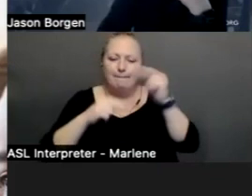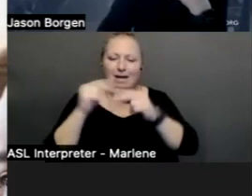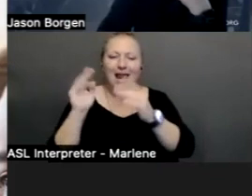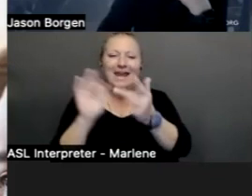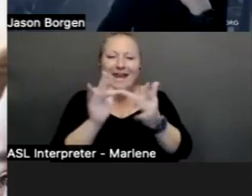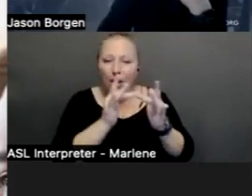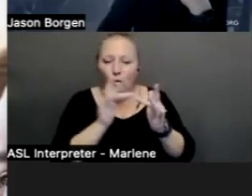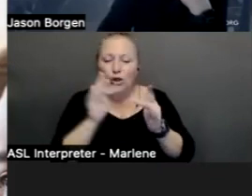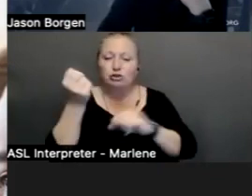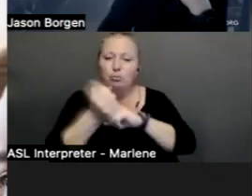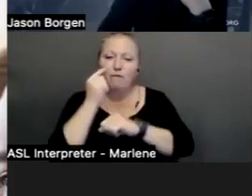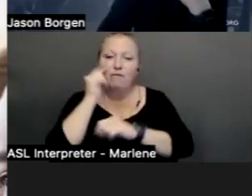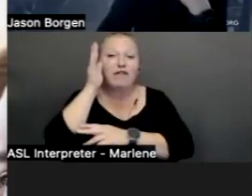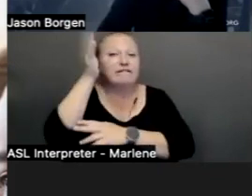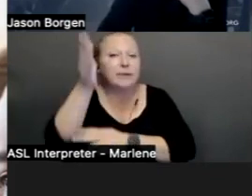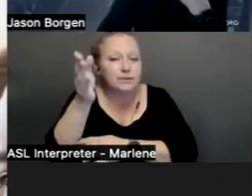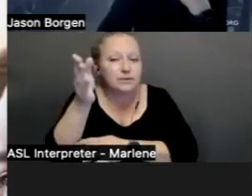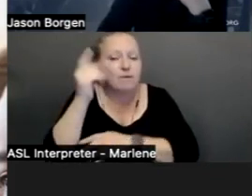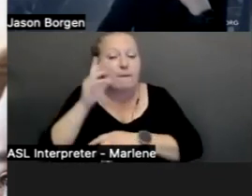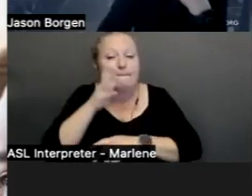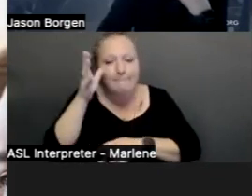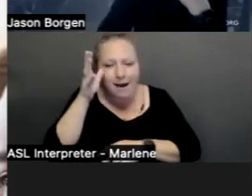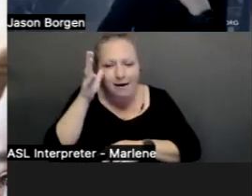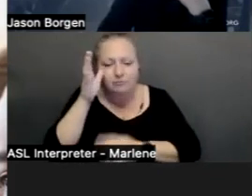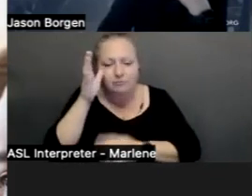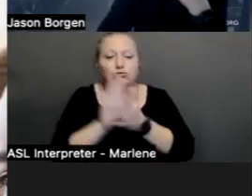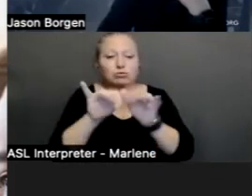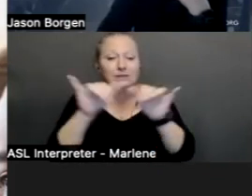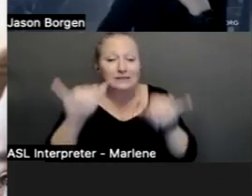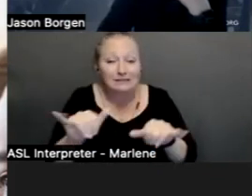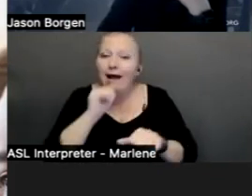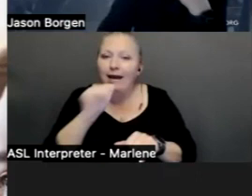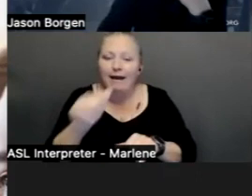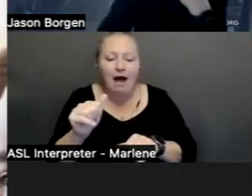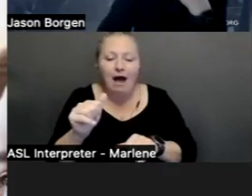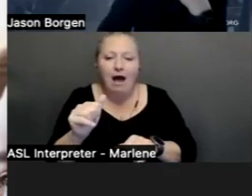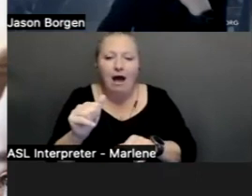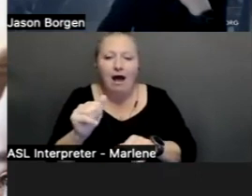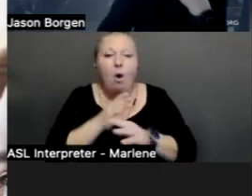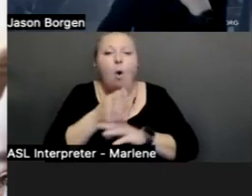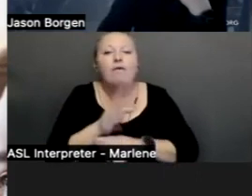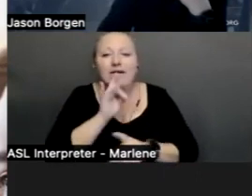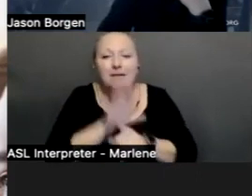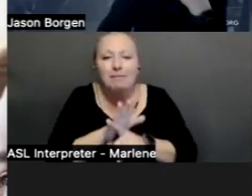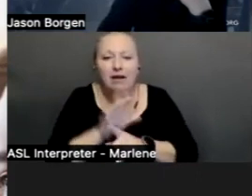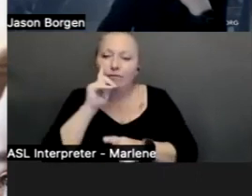future that the parents, the school systems are not overcommitted in order to support the student